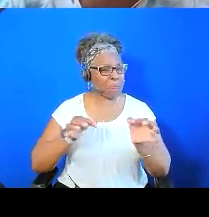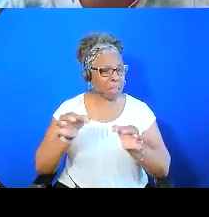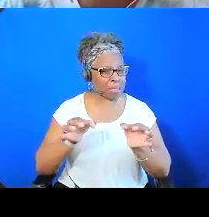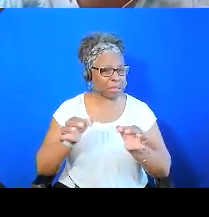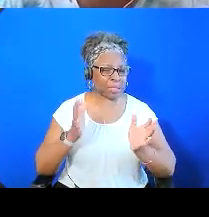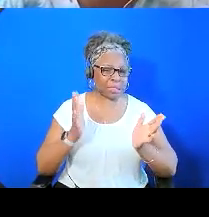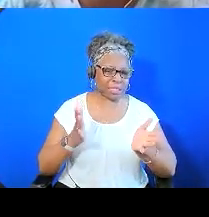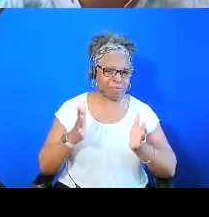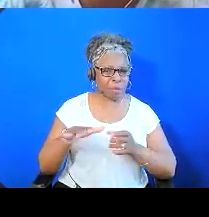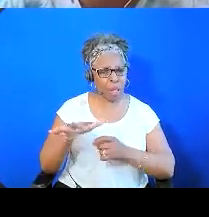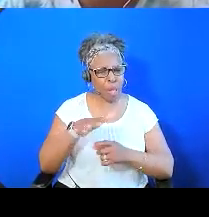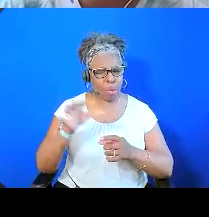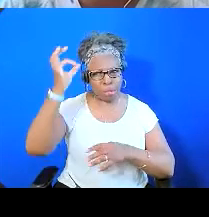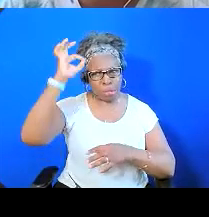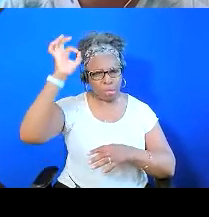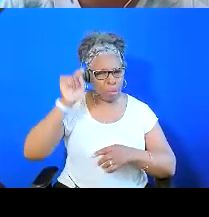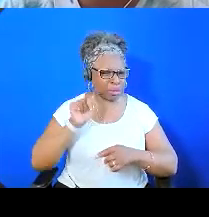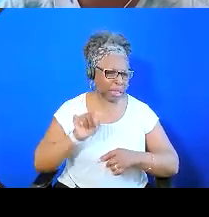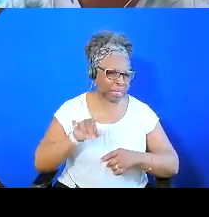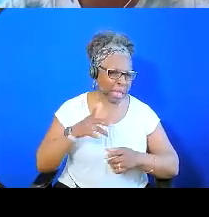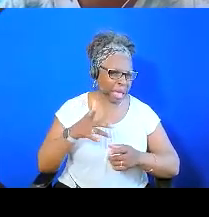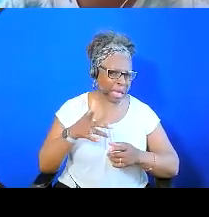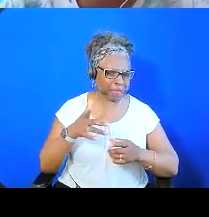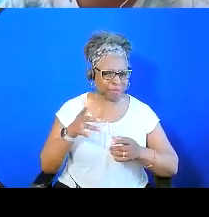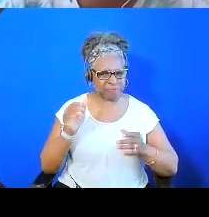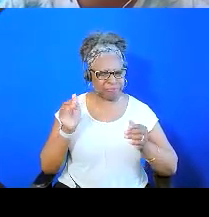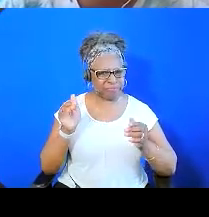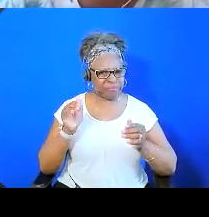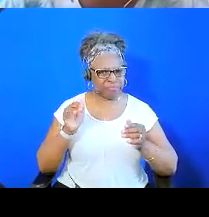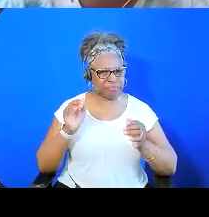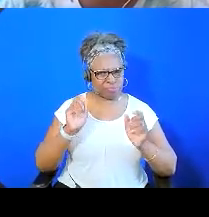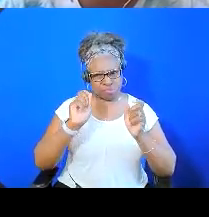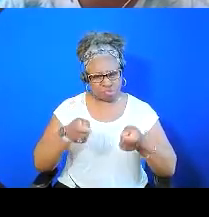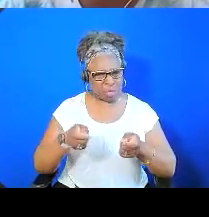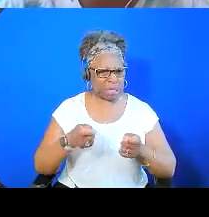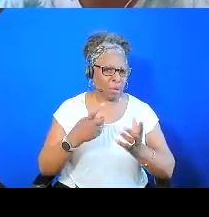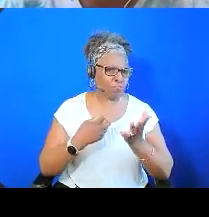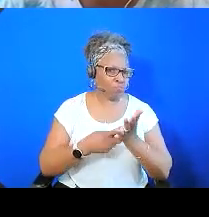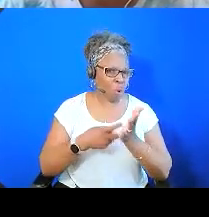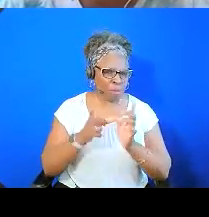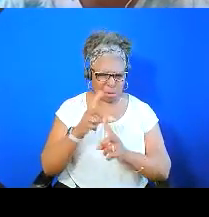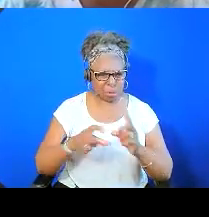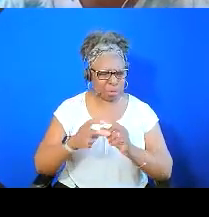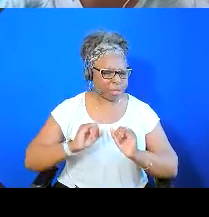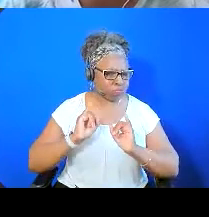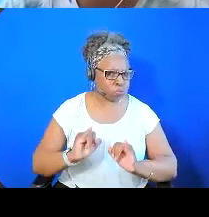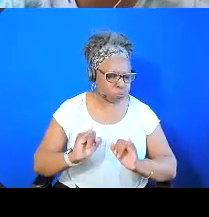of the local authority towards the Roma community. So, it's, there is a lot of, I mean, as we can see